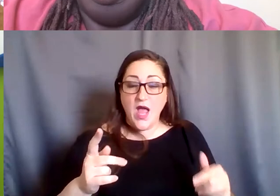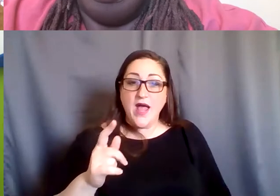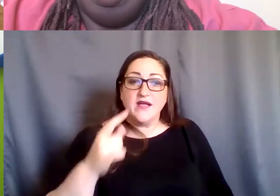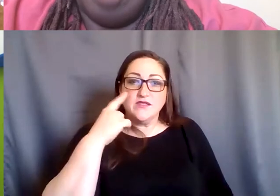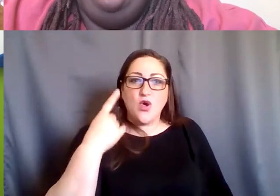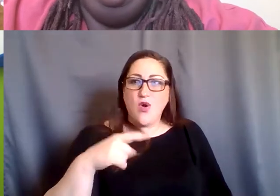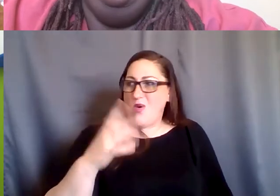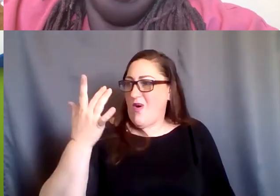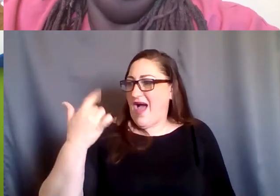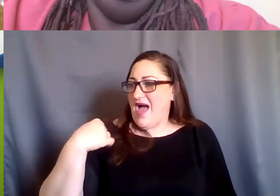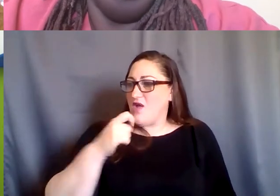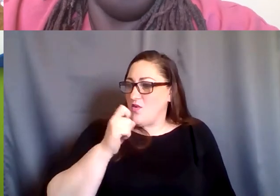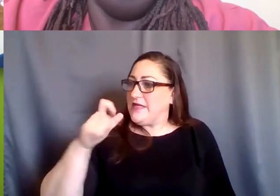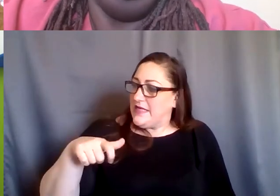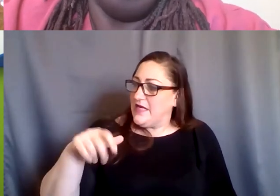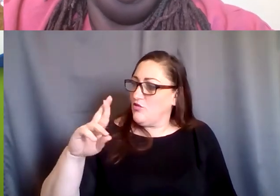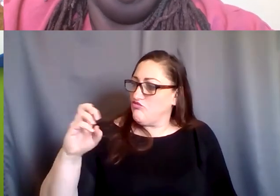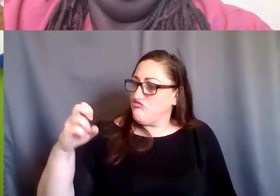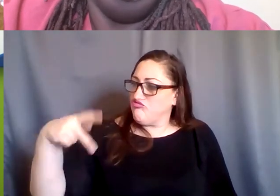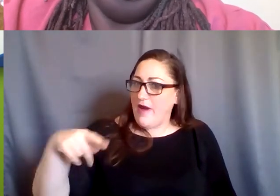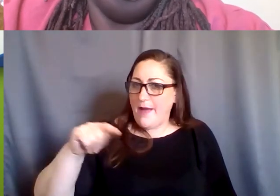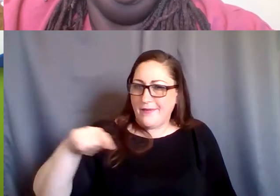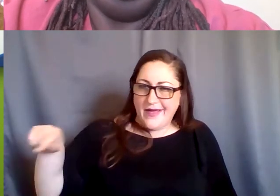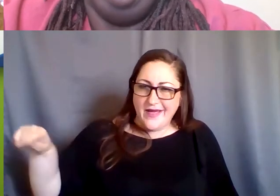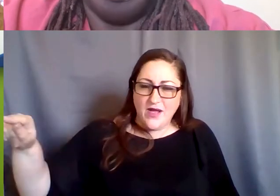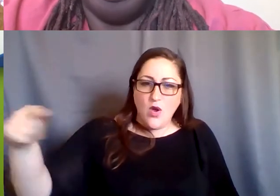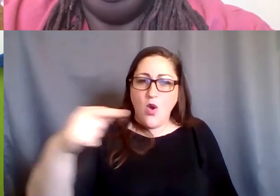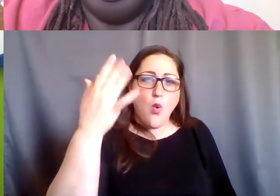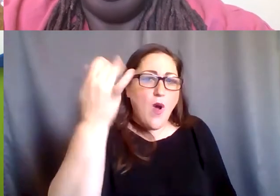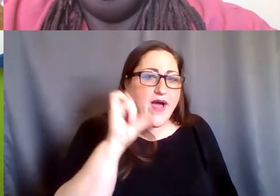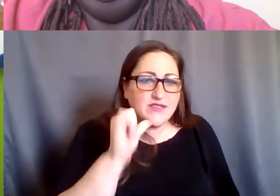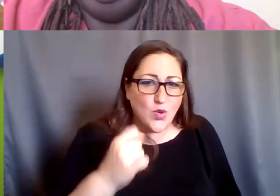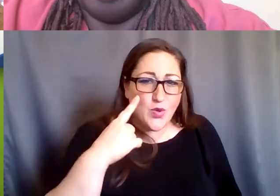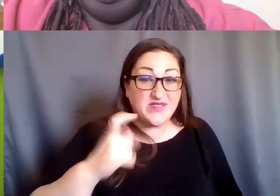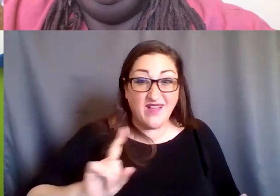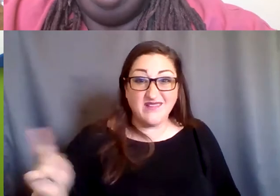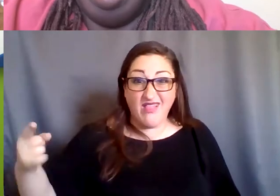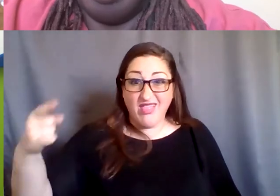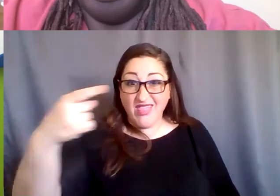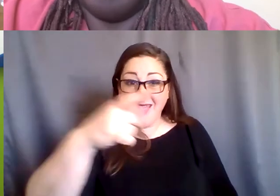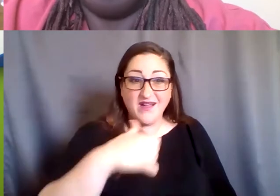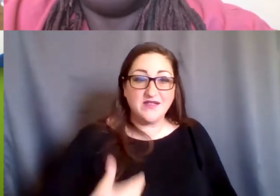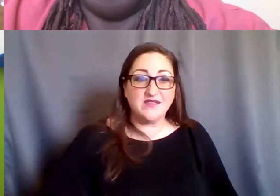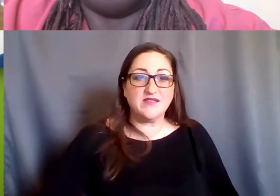And I think another thing that we don’t talk about is that as capitalists, in a capitalist society, we very much so believe